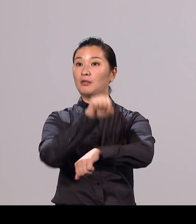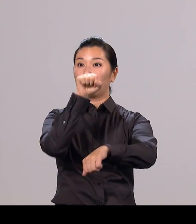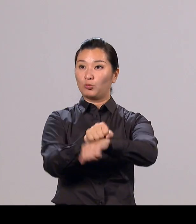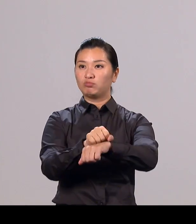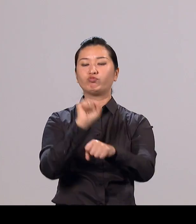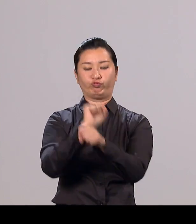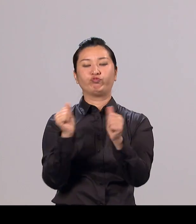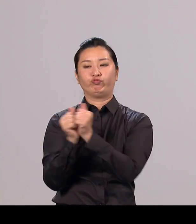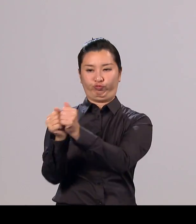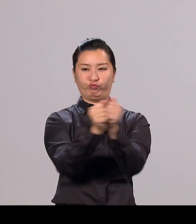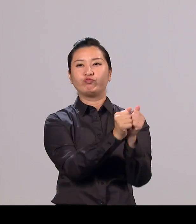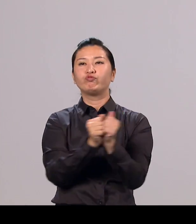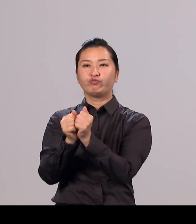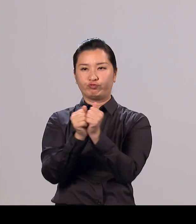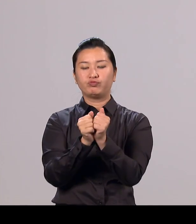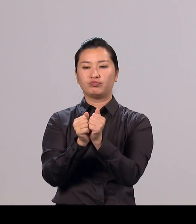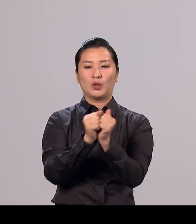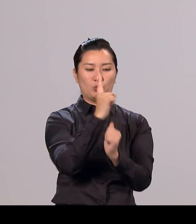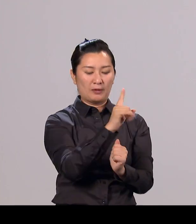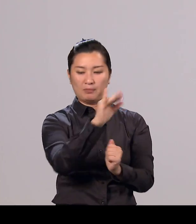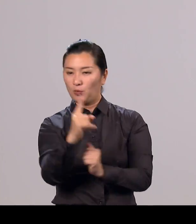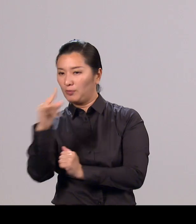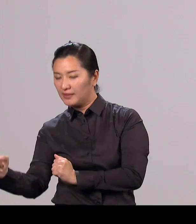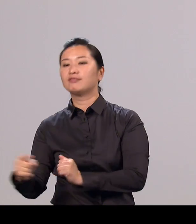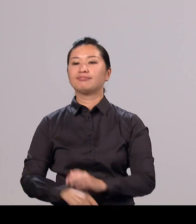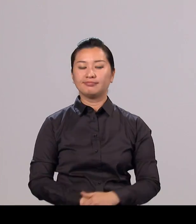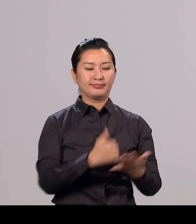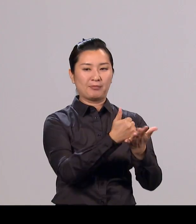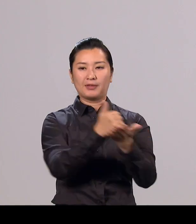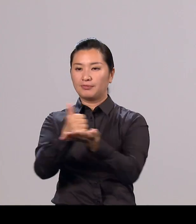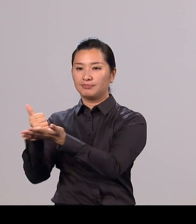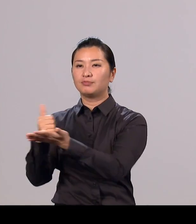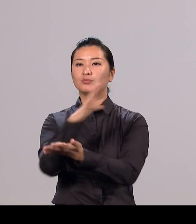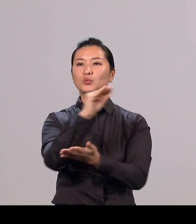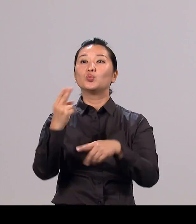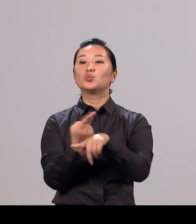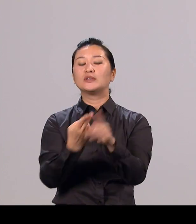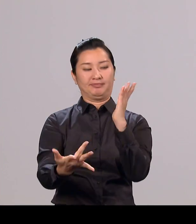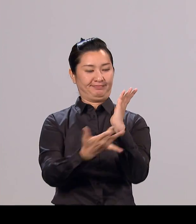to develop specific programs to help the companies, to use new technologies, to invest in skills.